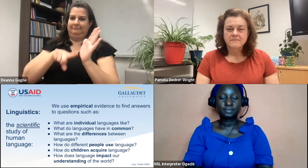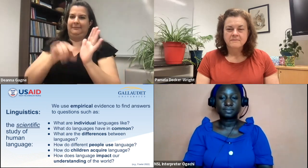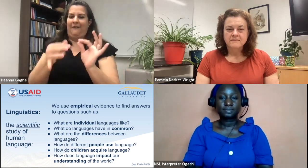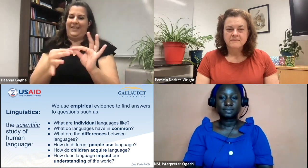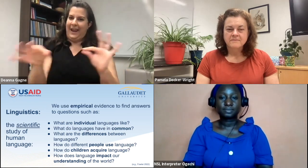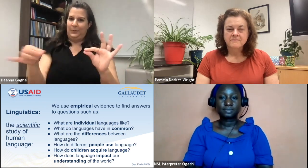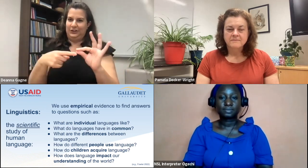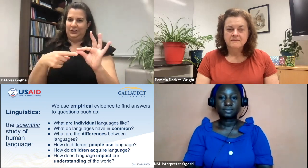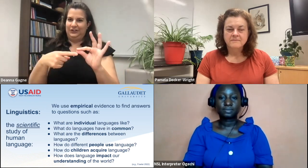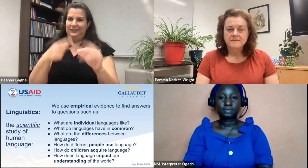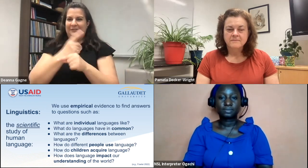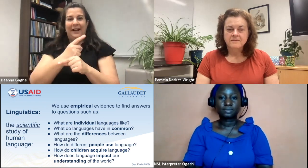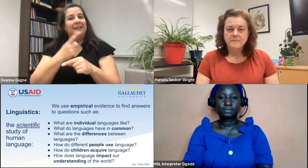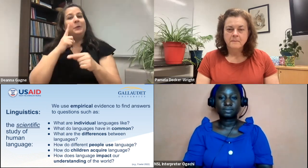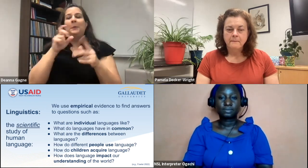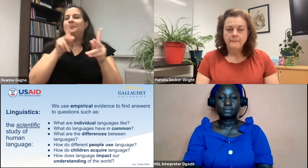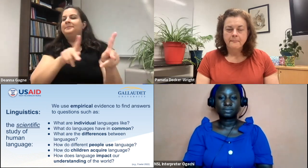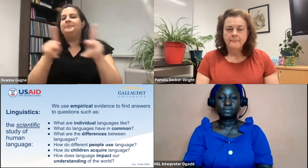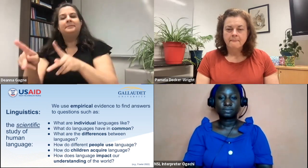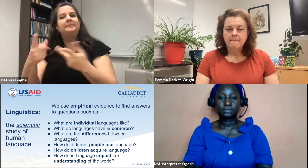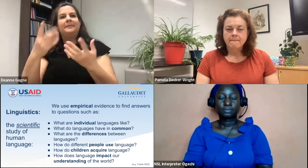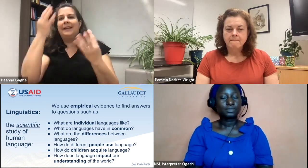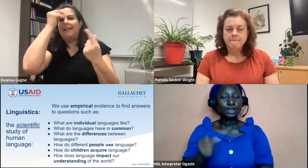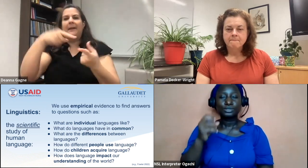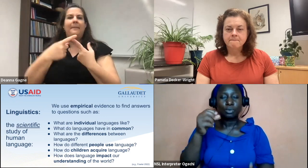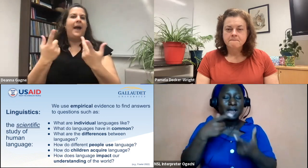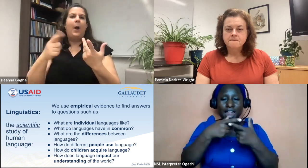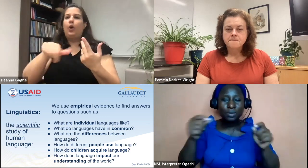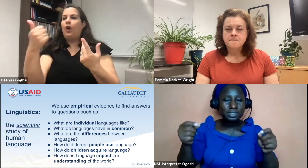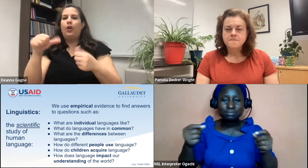Linguistics is the scientific examination of language.